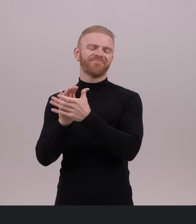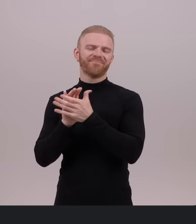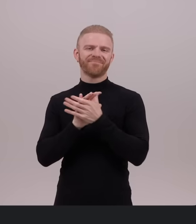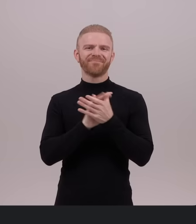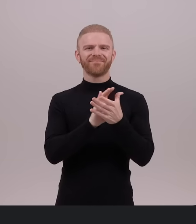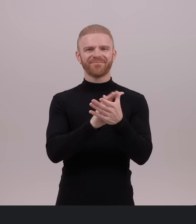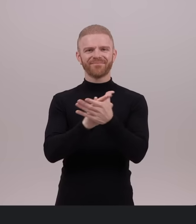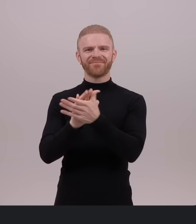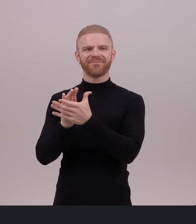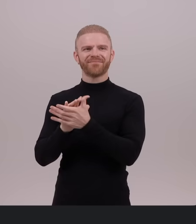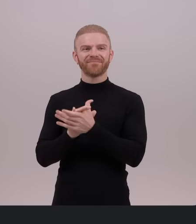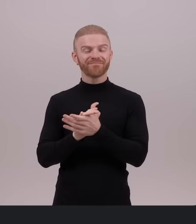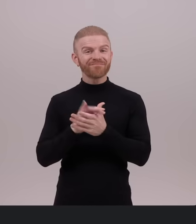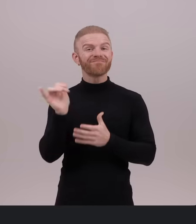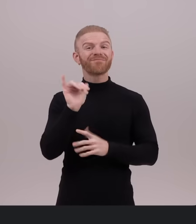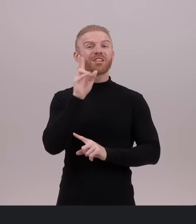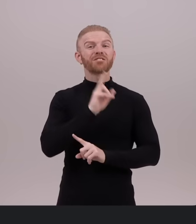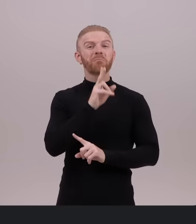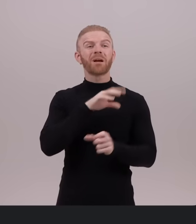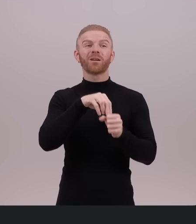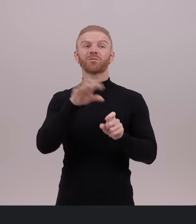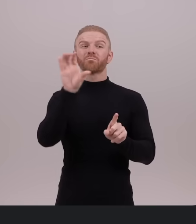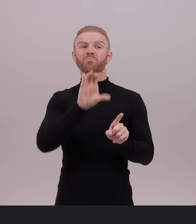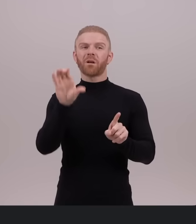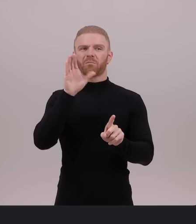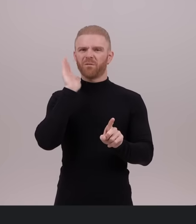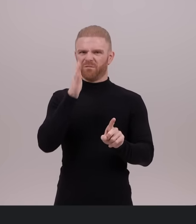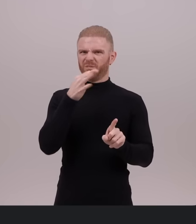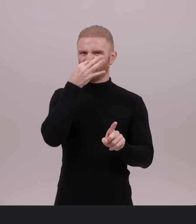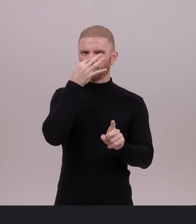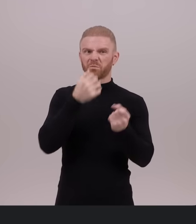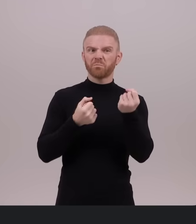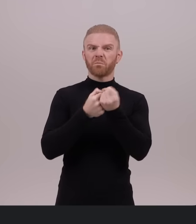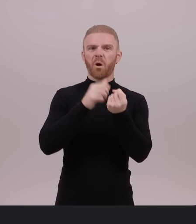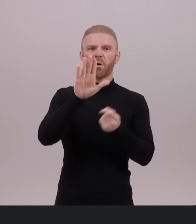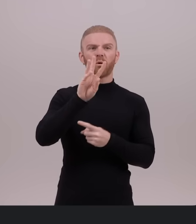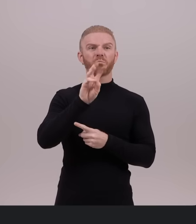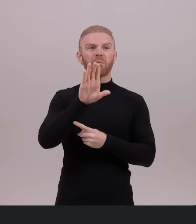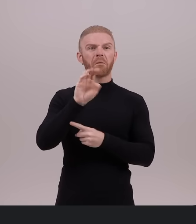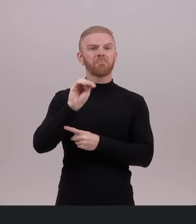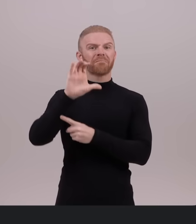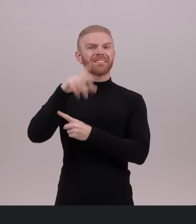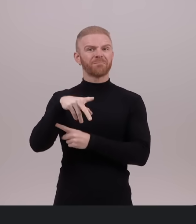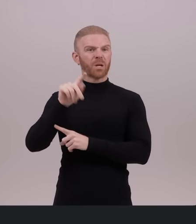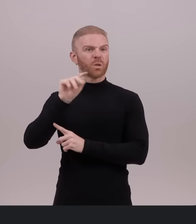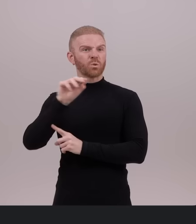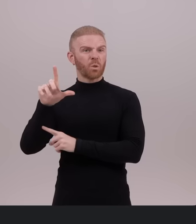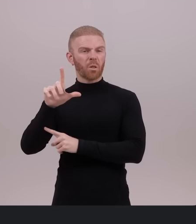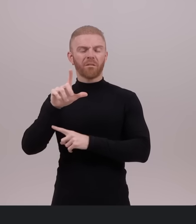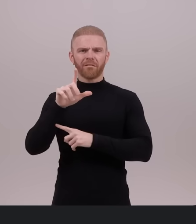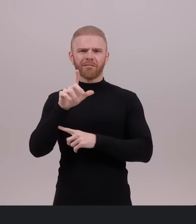And Gemini in Chrome will soon support your WebMCP tools, building on the active experiments we are running